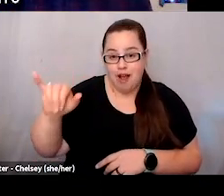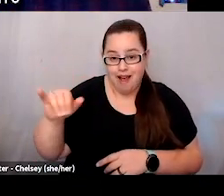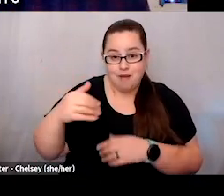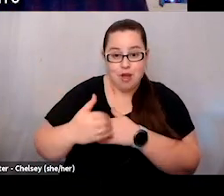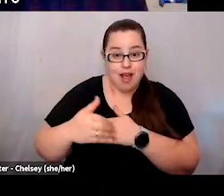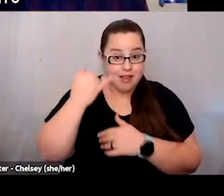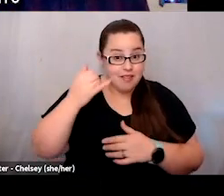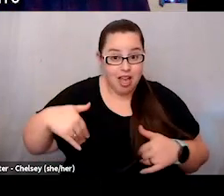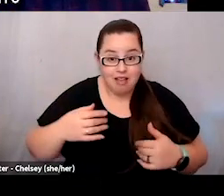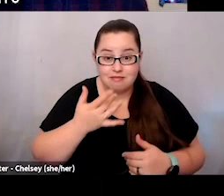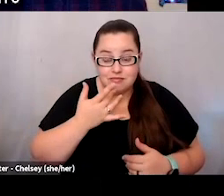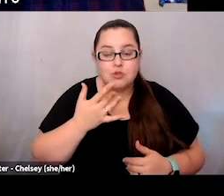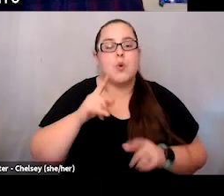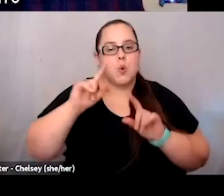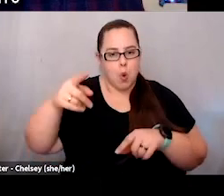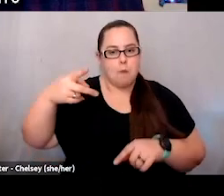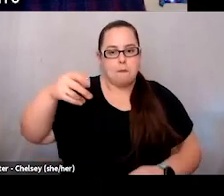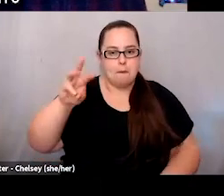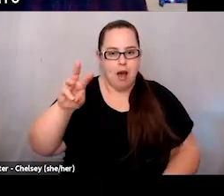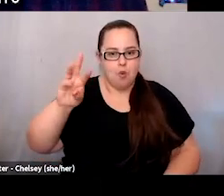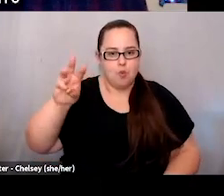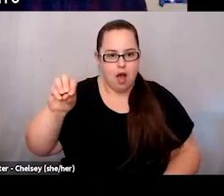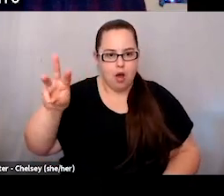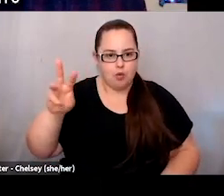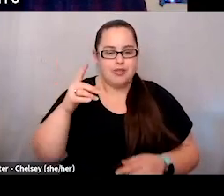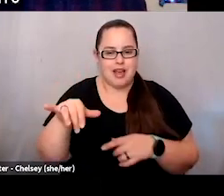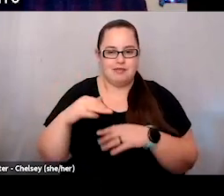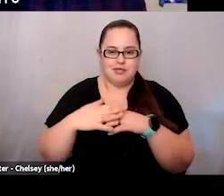go to a pow wow which is basically a Native American social gathering and buy some fry